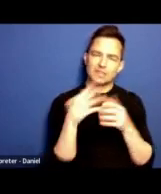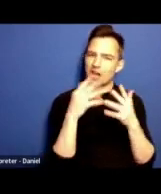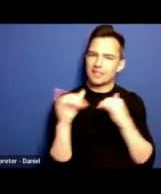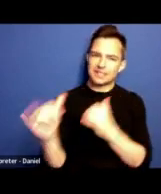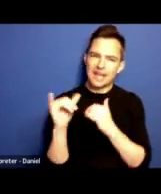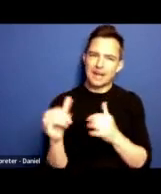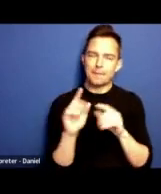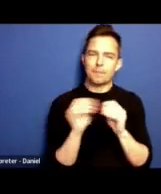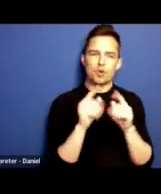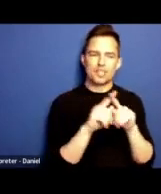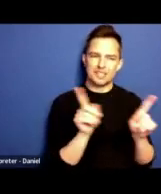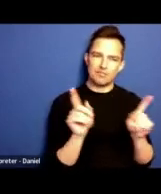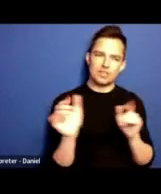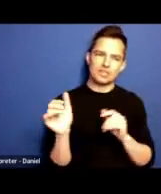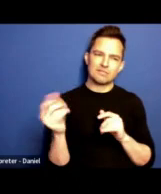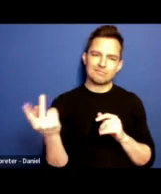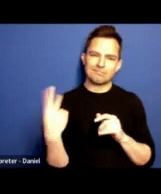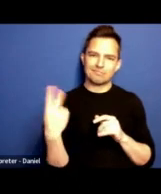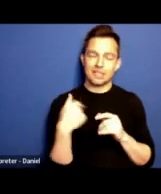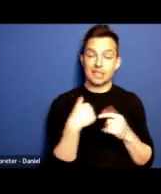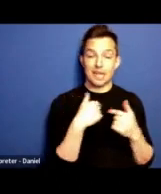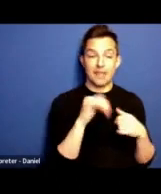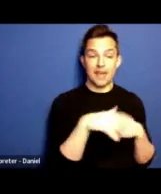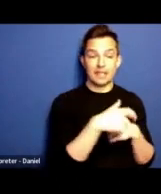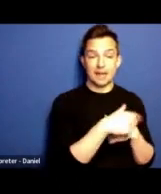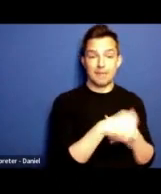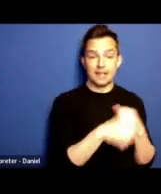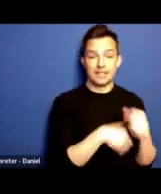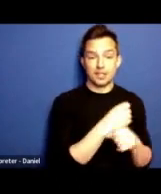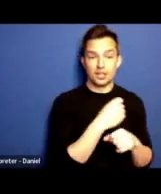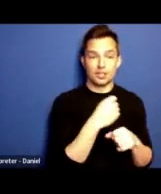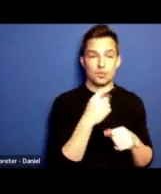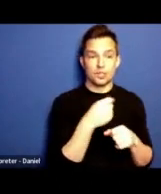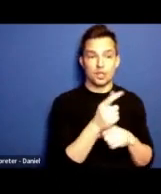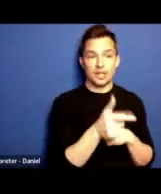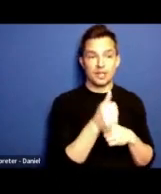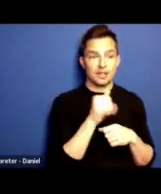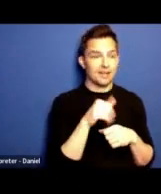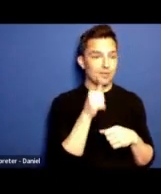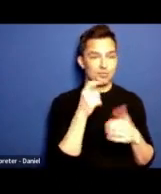And, and I wasn't ready at the year mark, to acknowledge that I